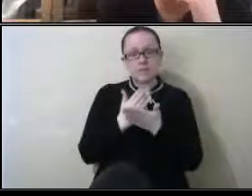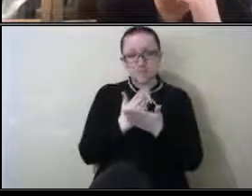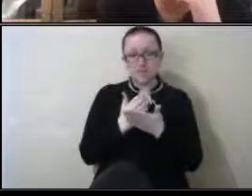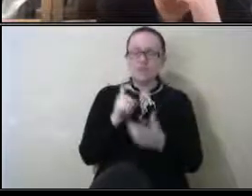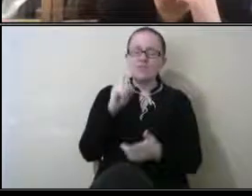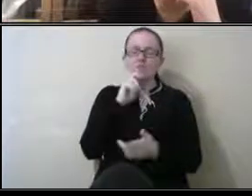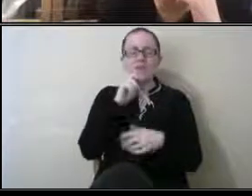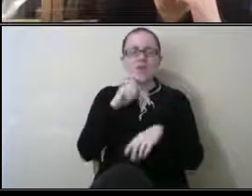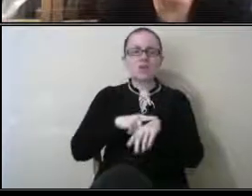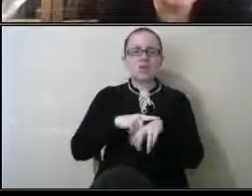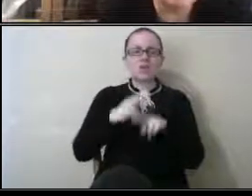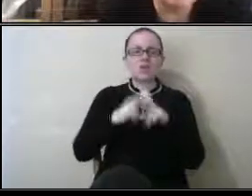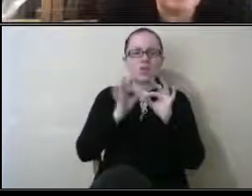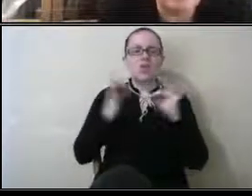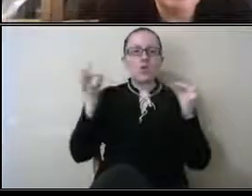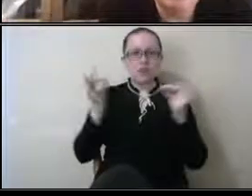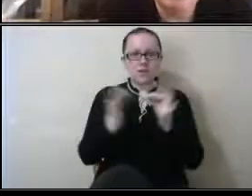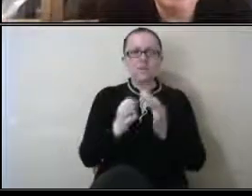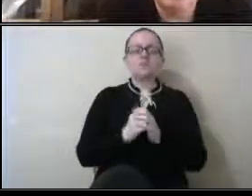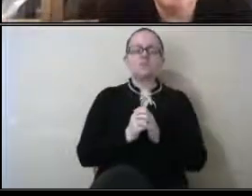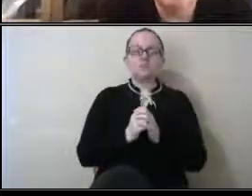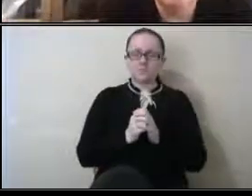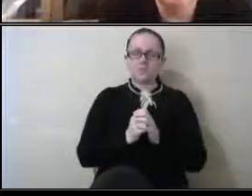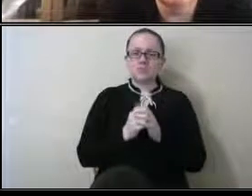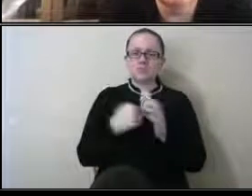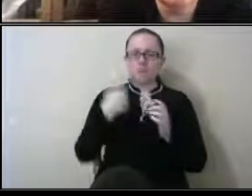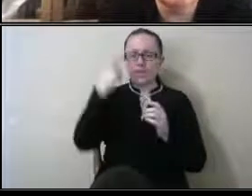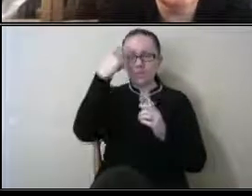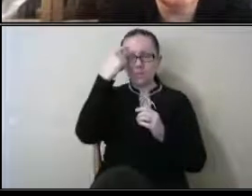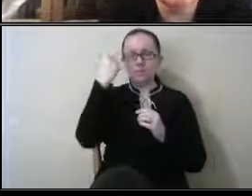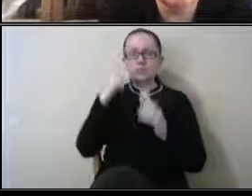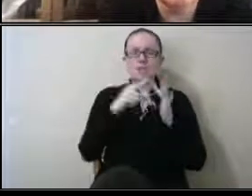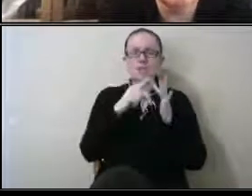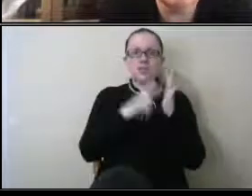for the organization so we thought um with this internship it'd be a great way to see